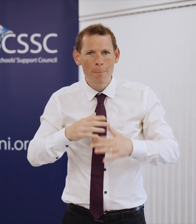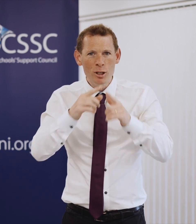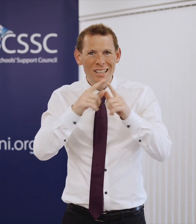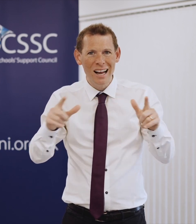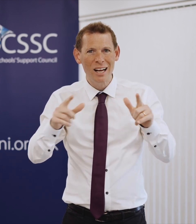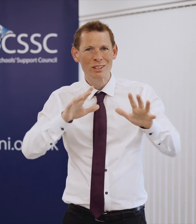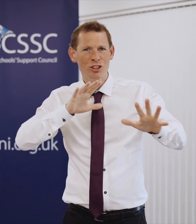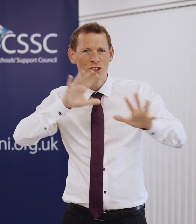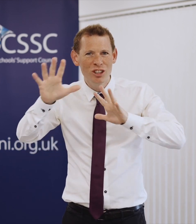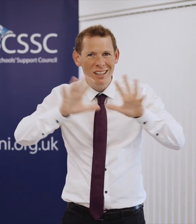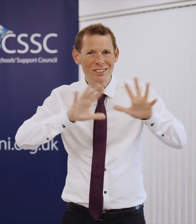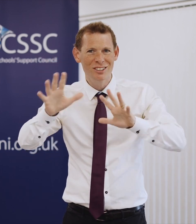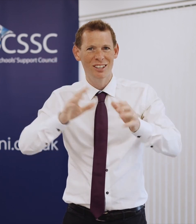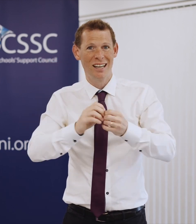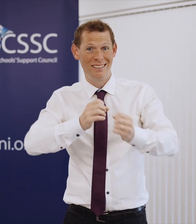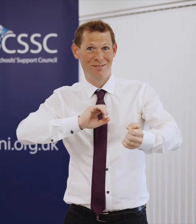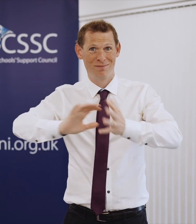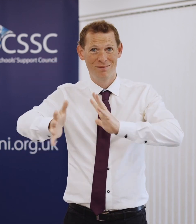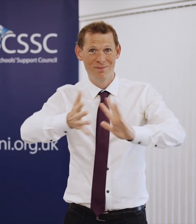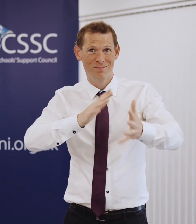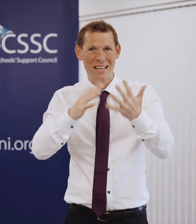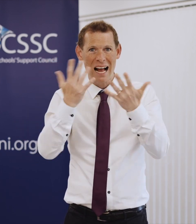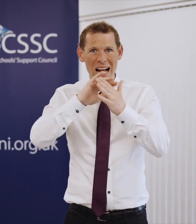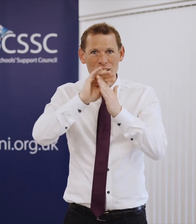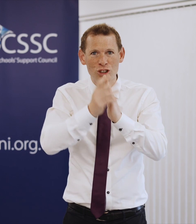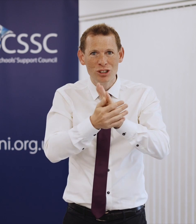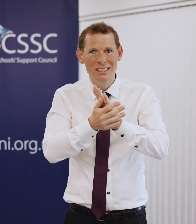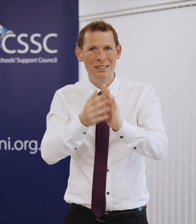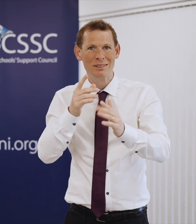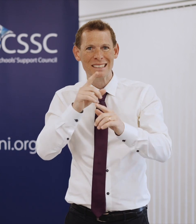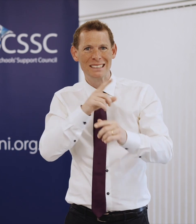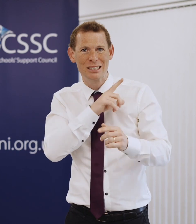facial expressions, body language movement and gestures as well as your hand shapes.